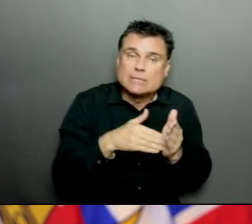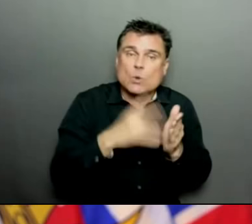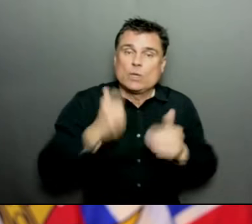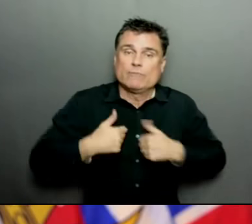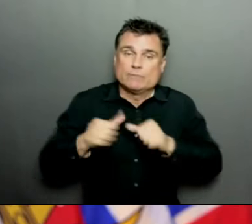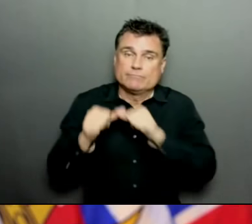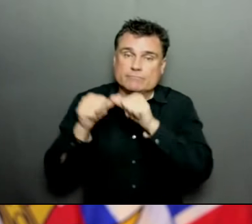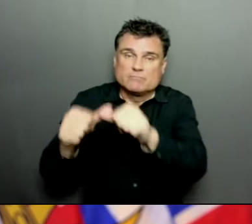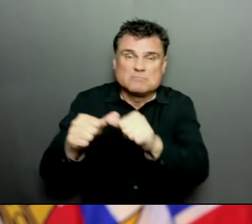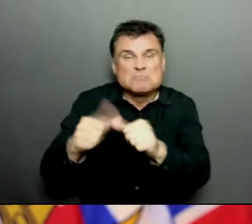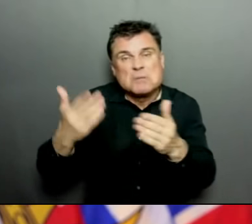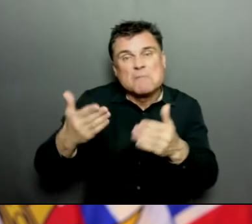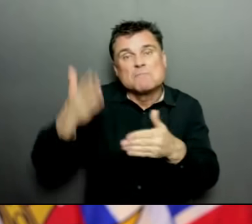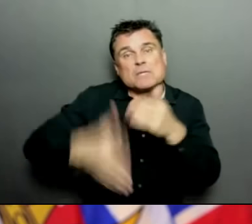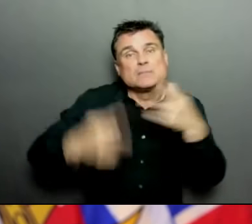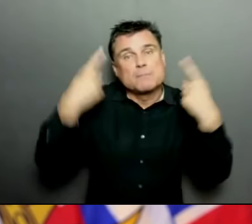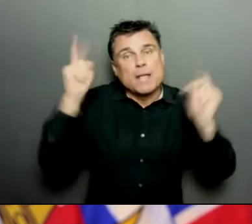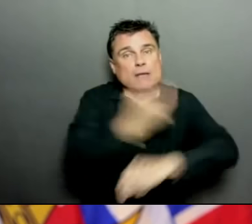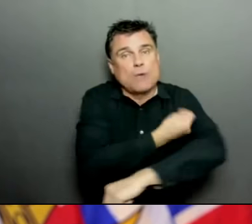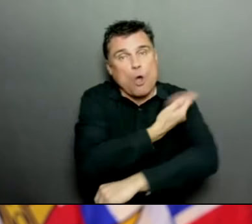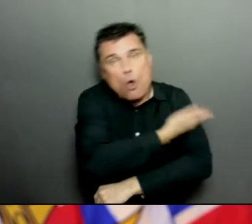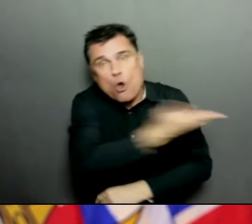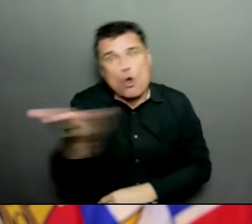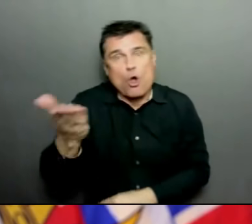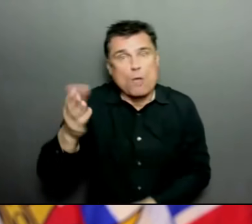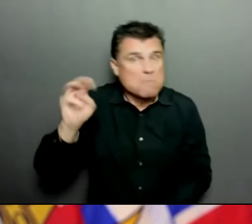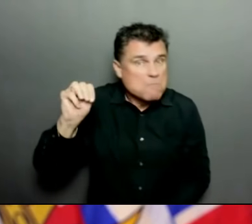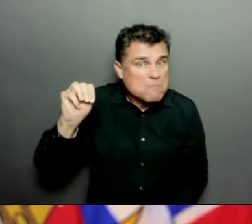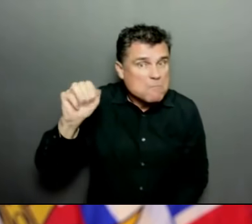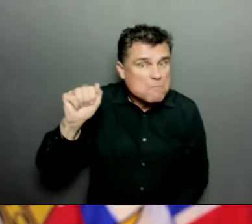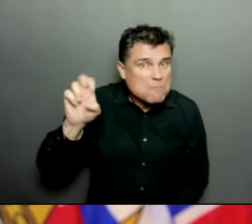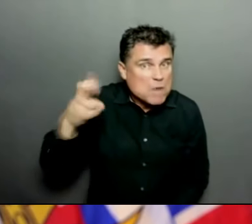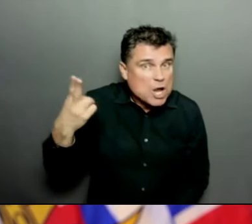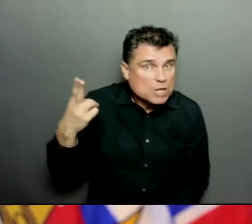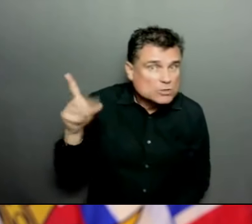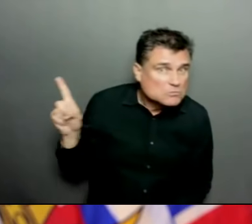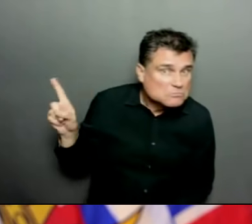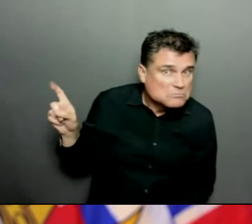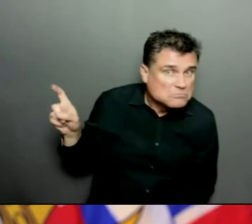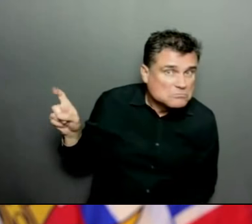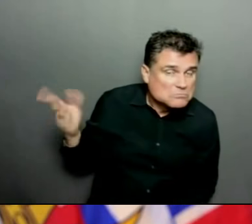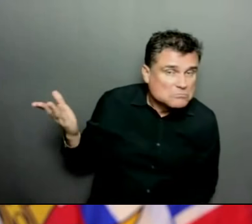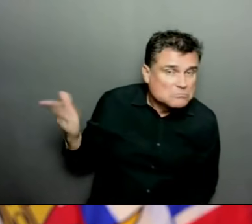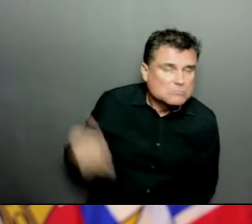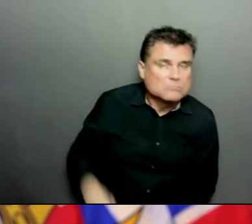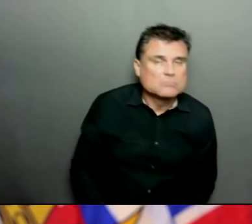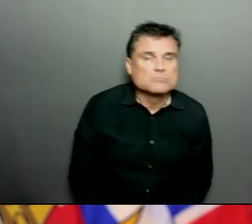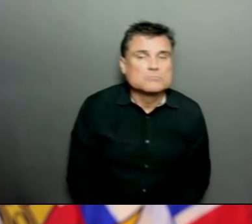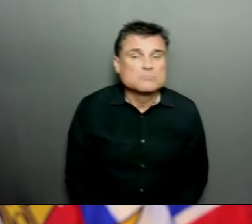all of the long term care residents to be immunized. My follow-up is actually in East Brook, many